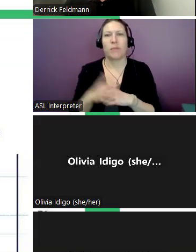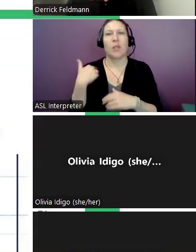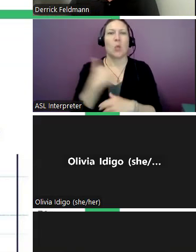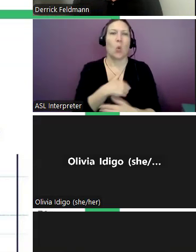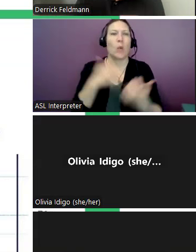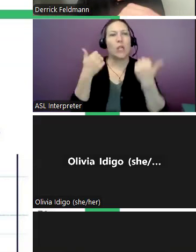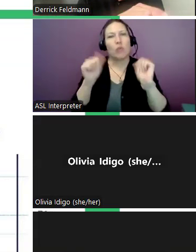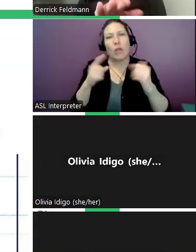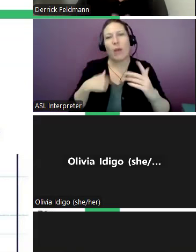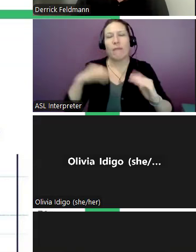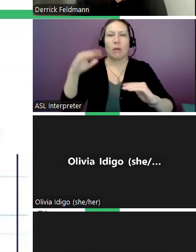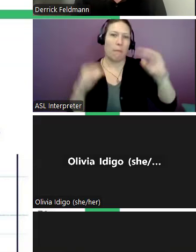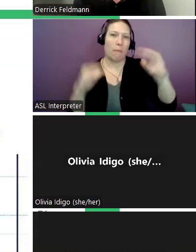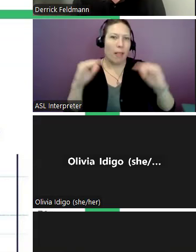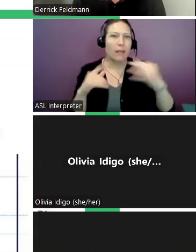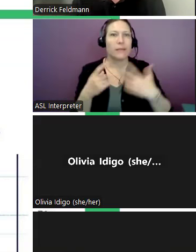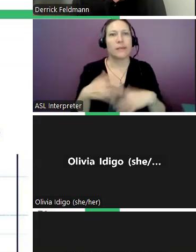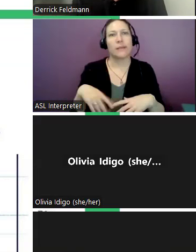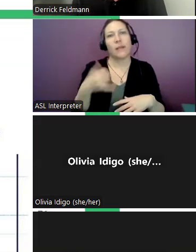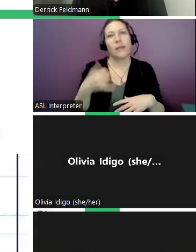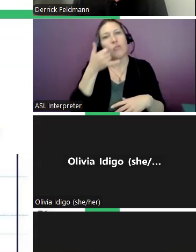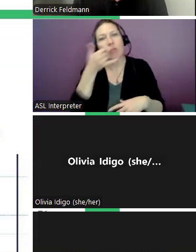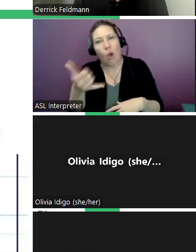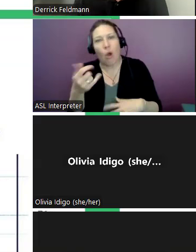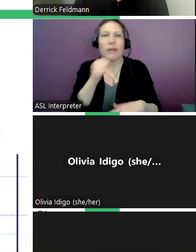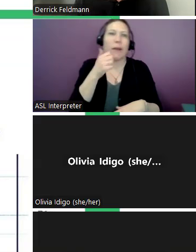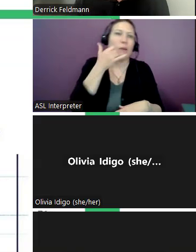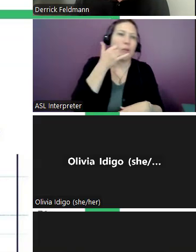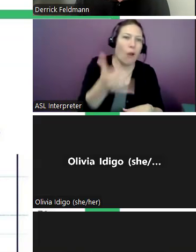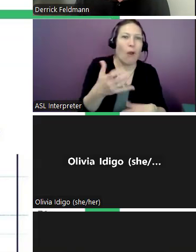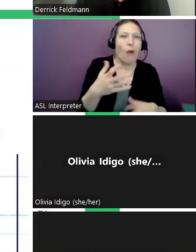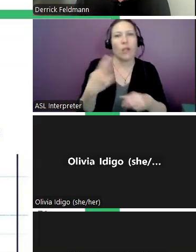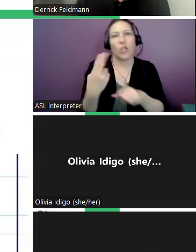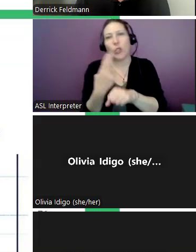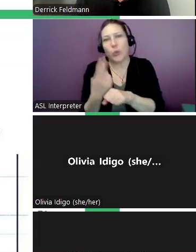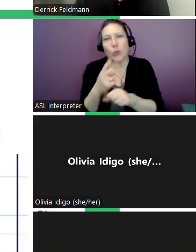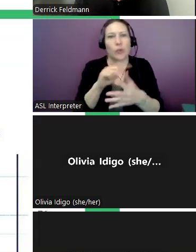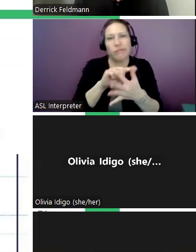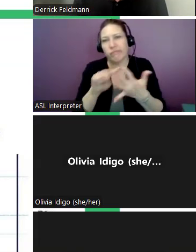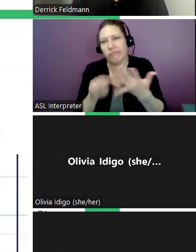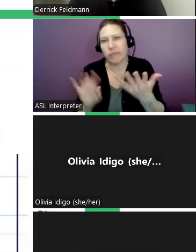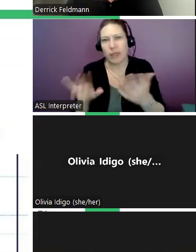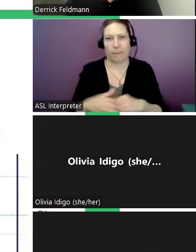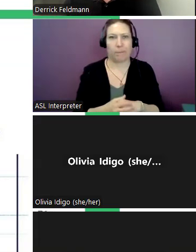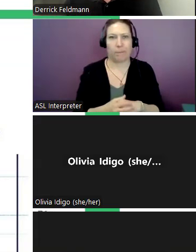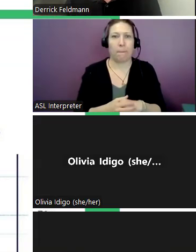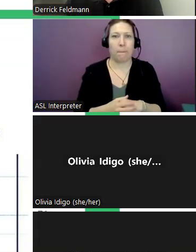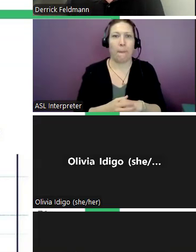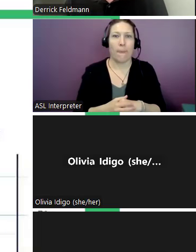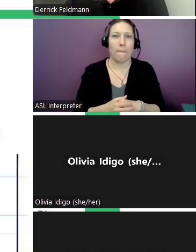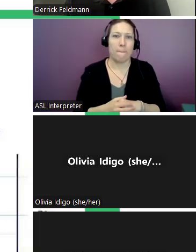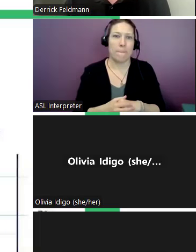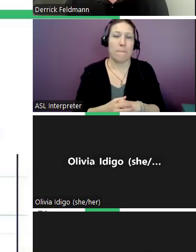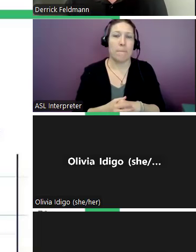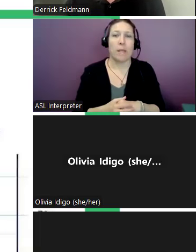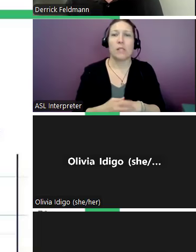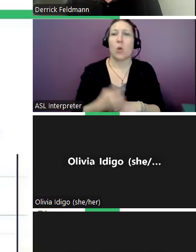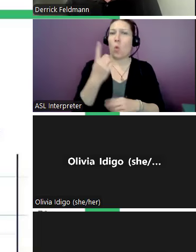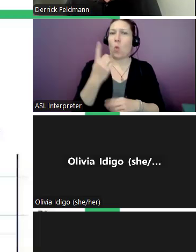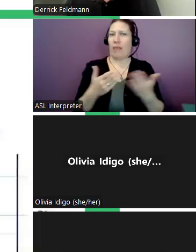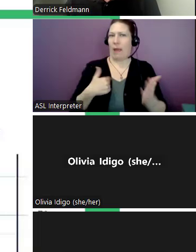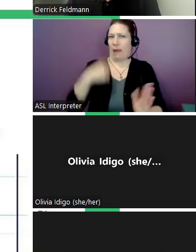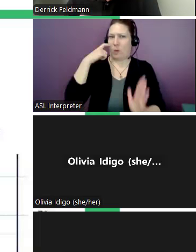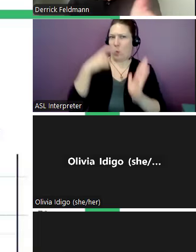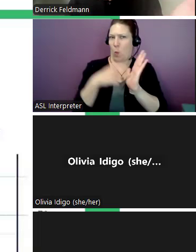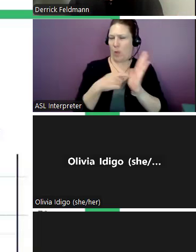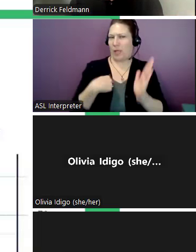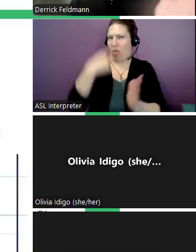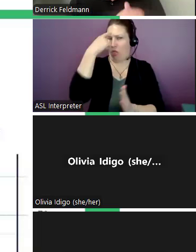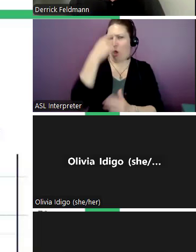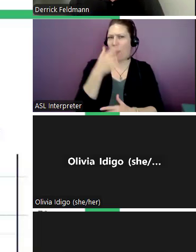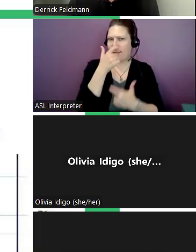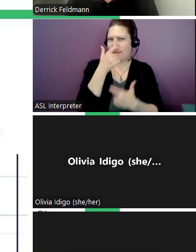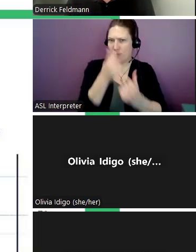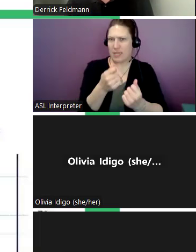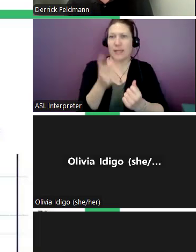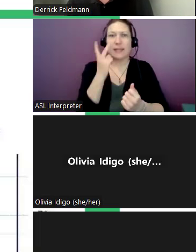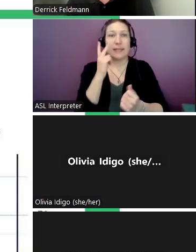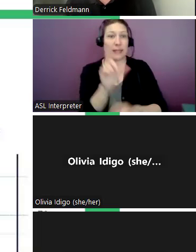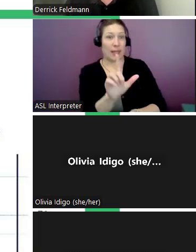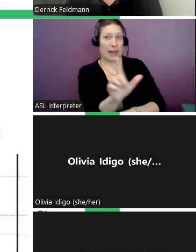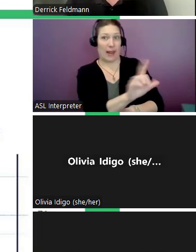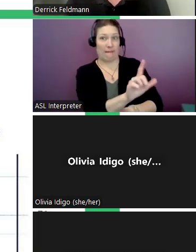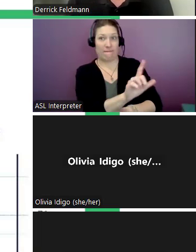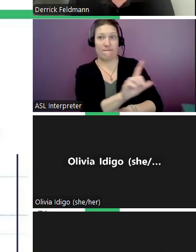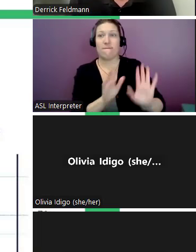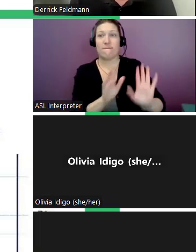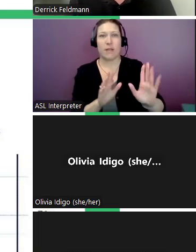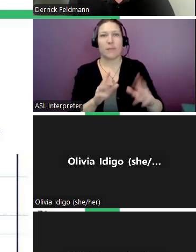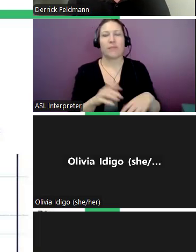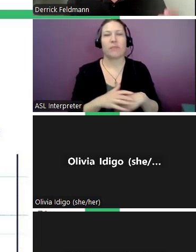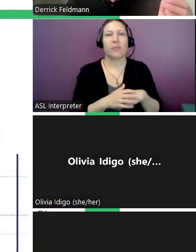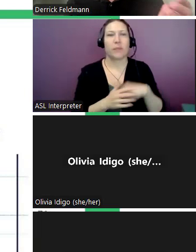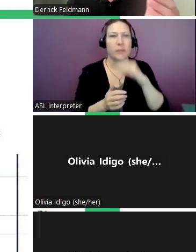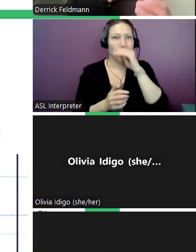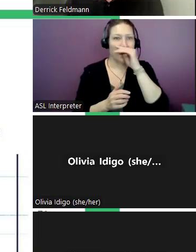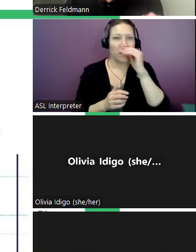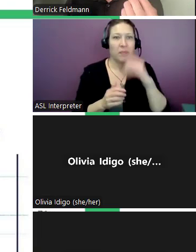And so you can kind of see some of the other aspects here as well. But one of the things that I thought was interesting and intriguing is look at your left hand side and the reason I incorporated this slide here.